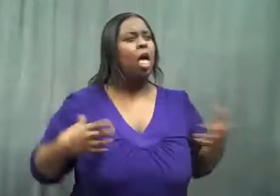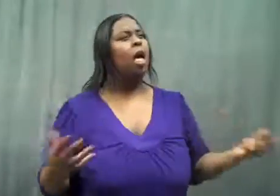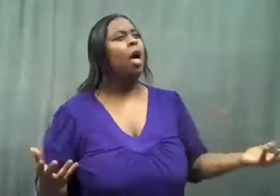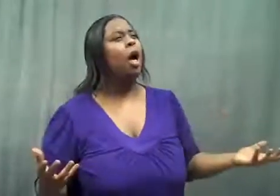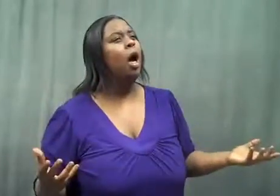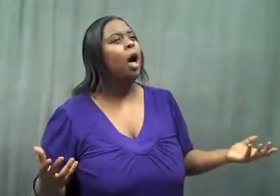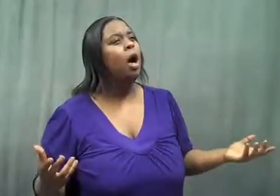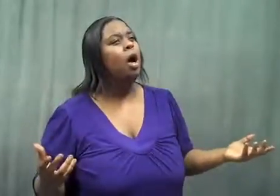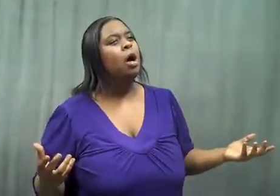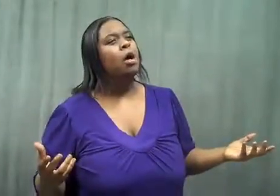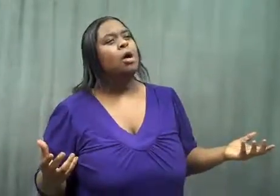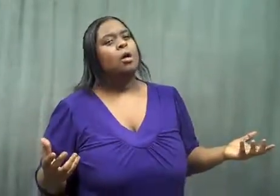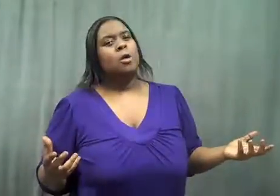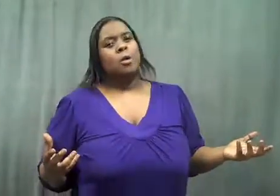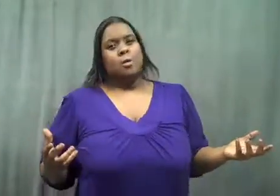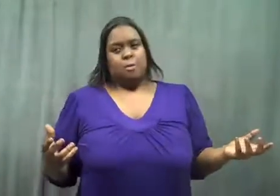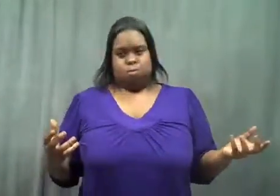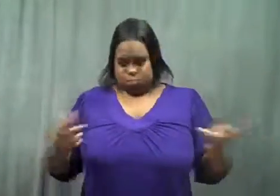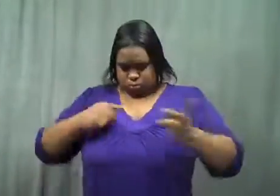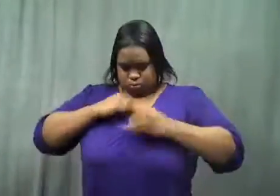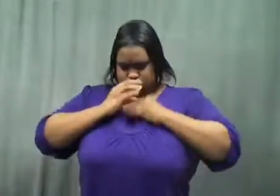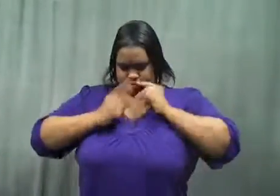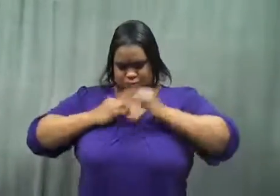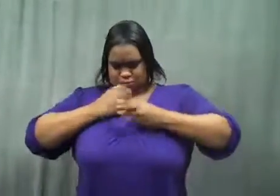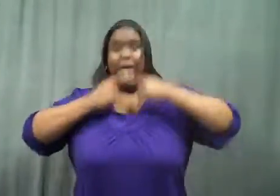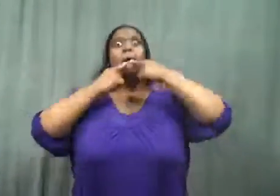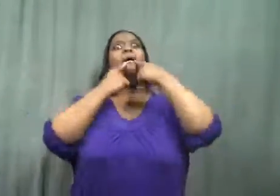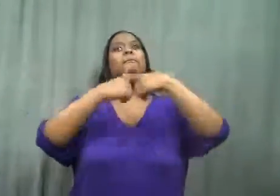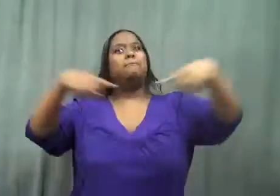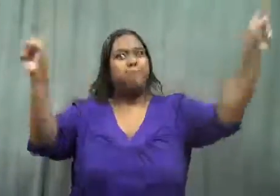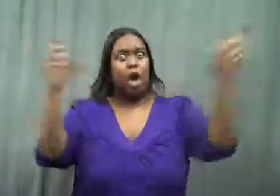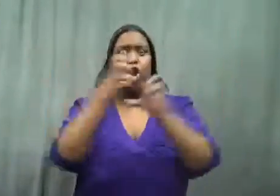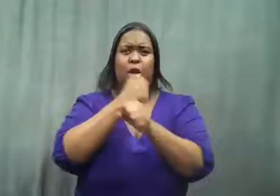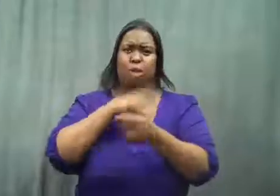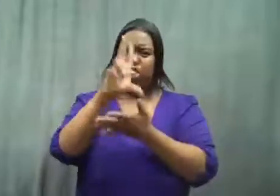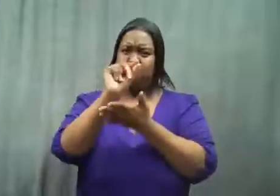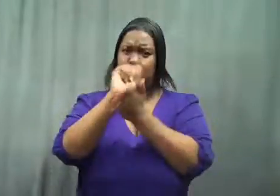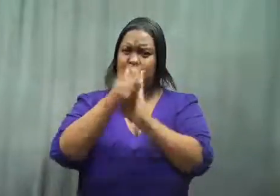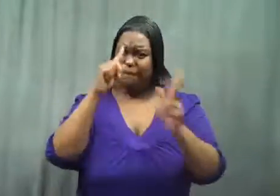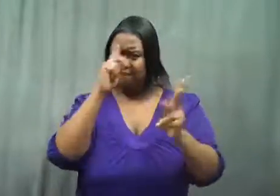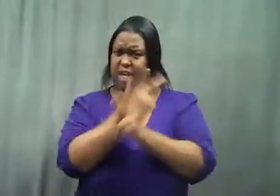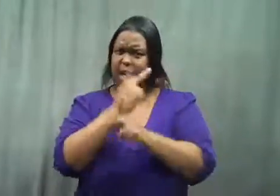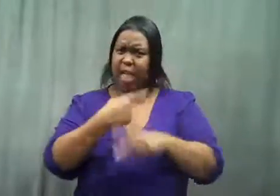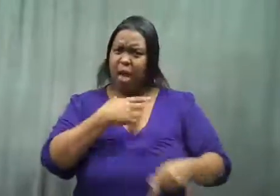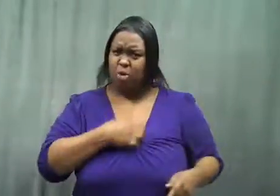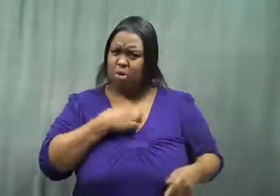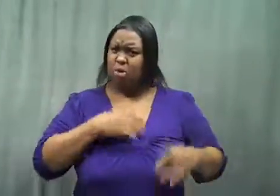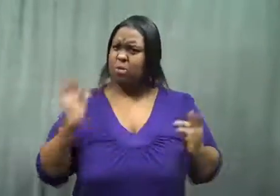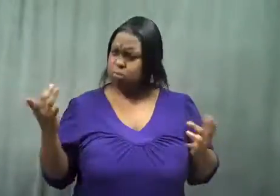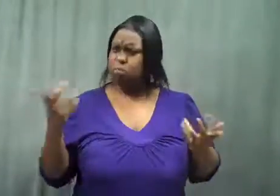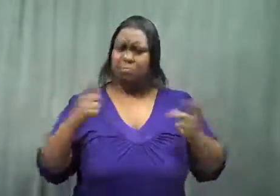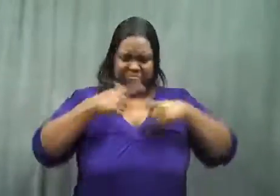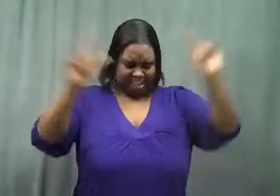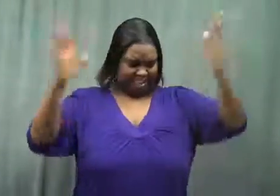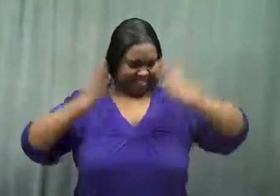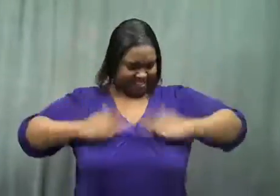I worked on it, and it took me 30 minutes to figure it out. I was dressed and ready.